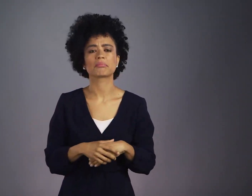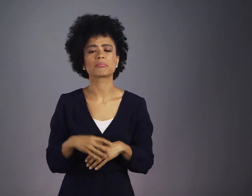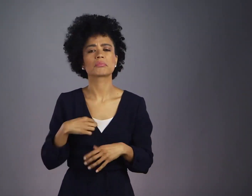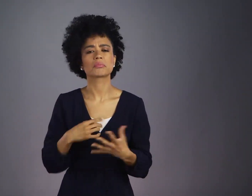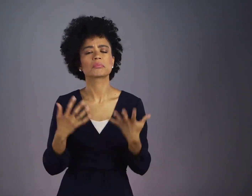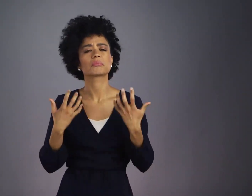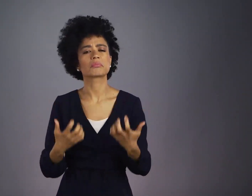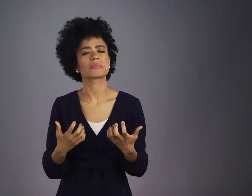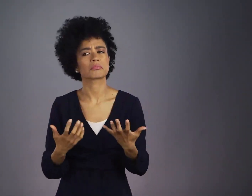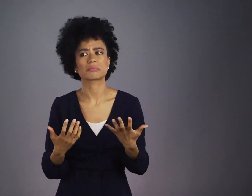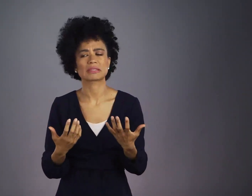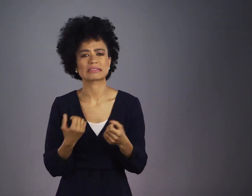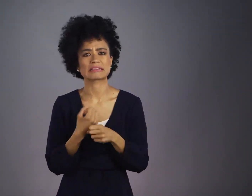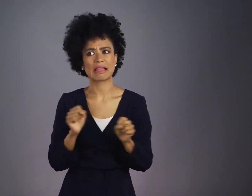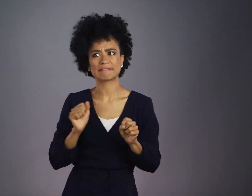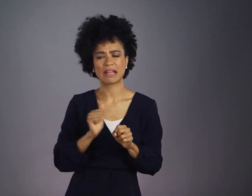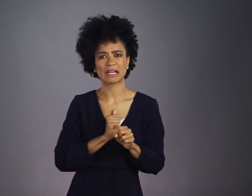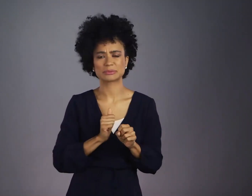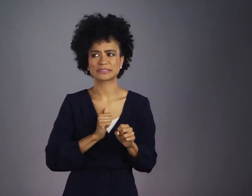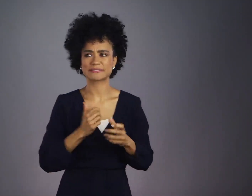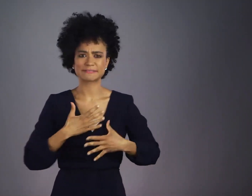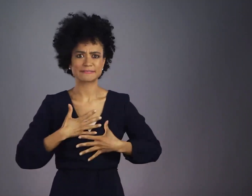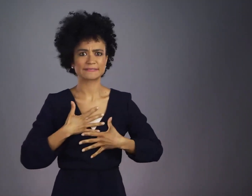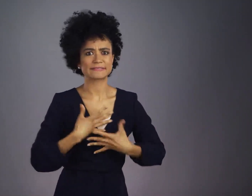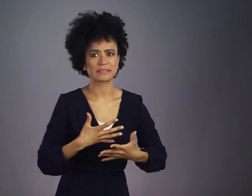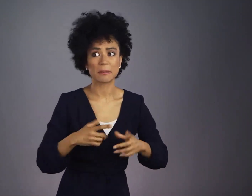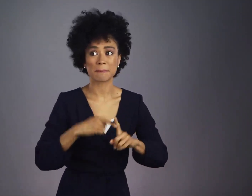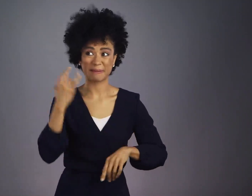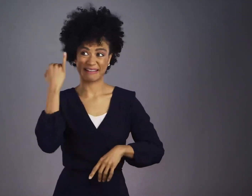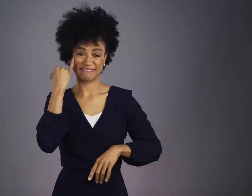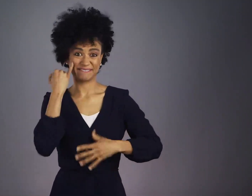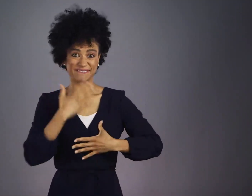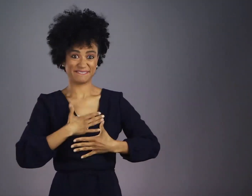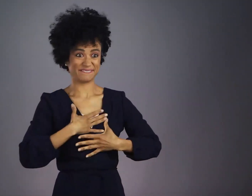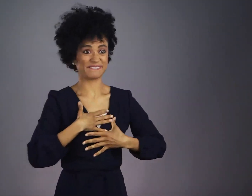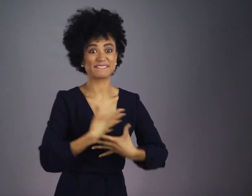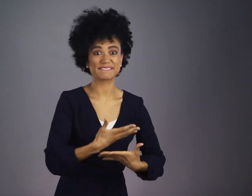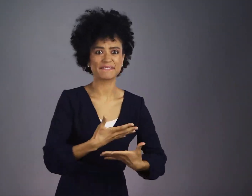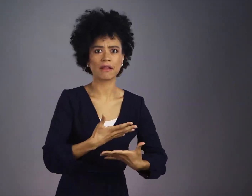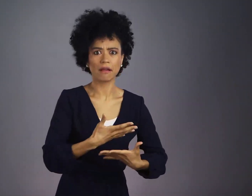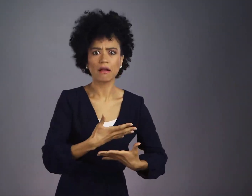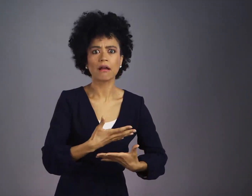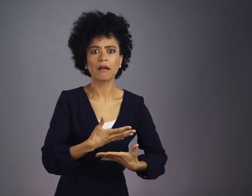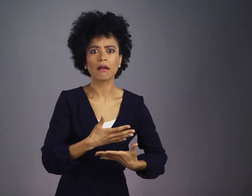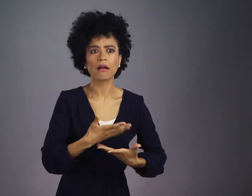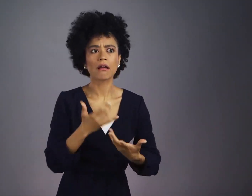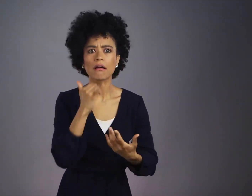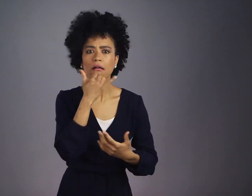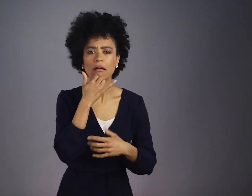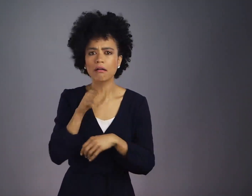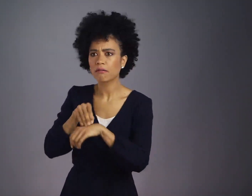Therefore, we are not to be the hasty and foolish martyr who would needlessly sacriﬁce others